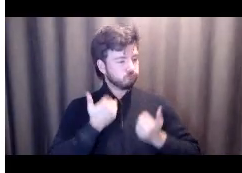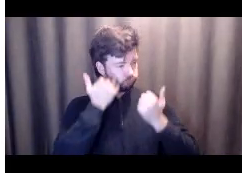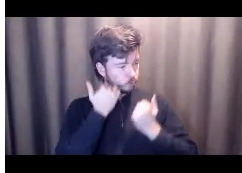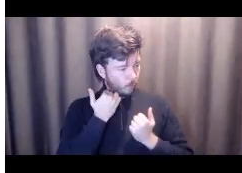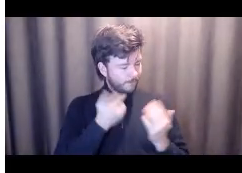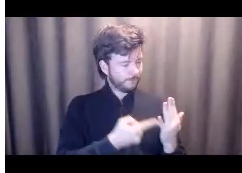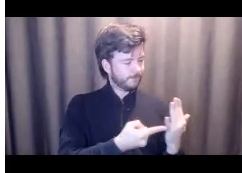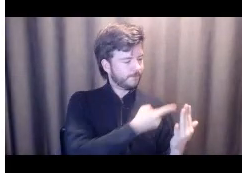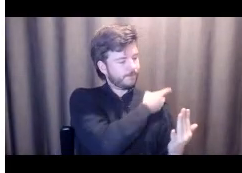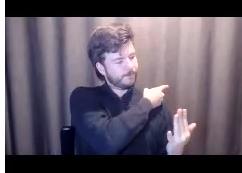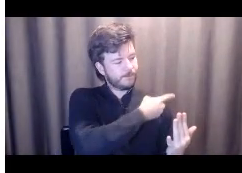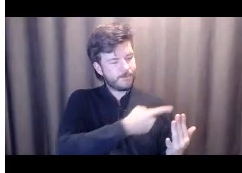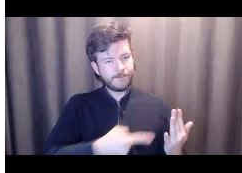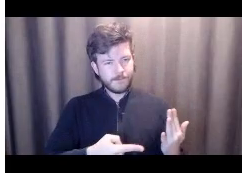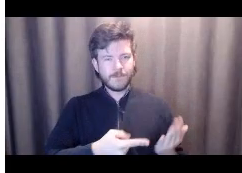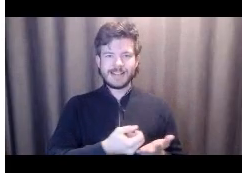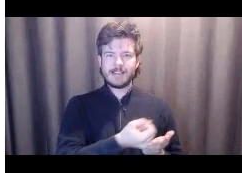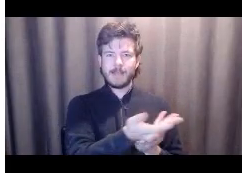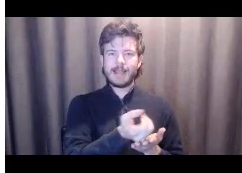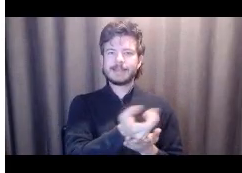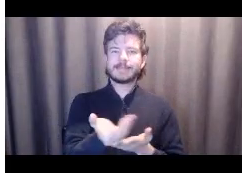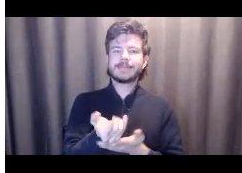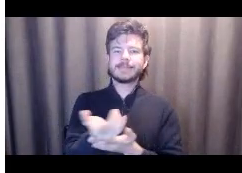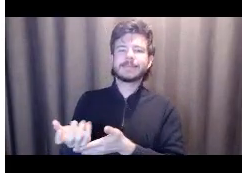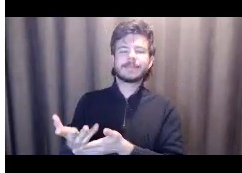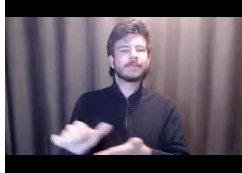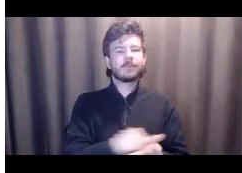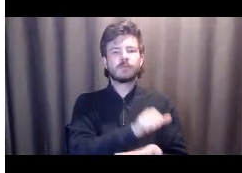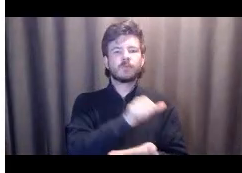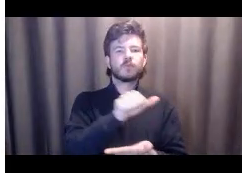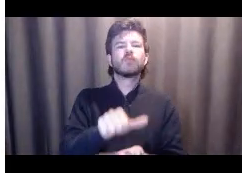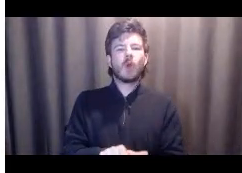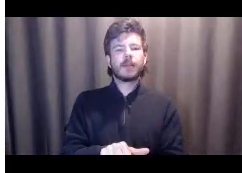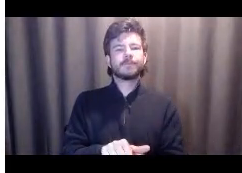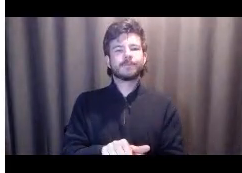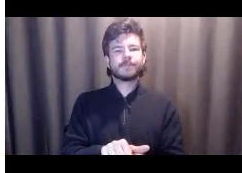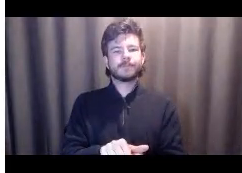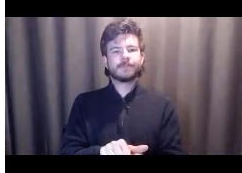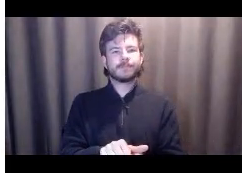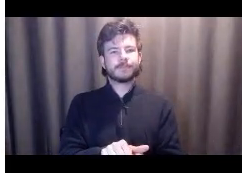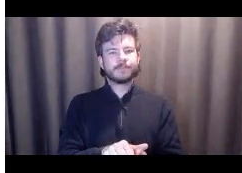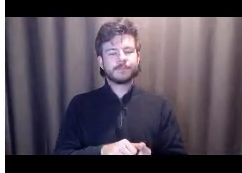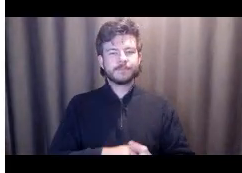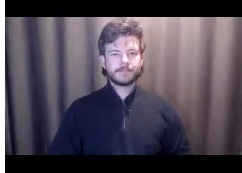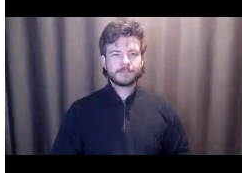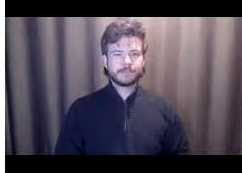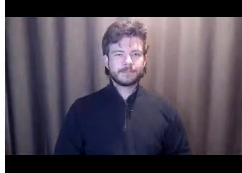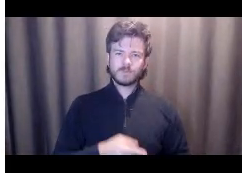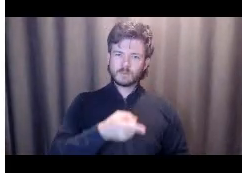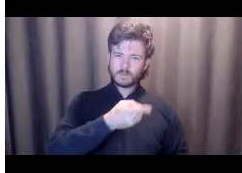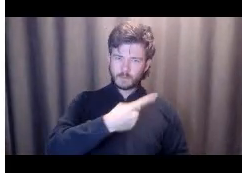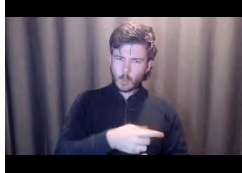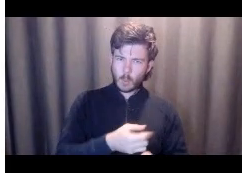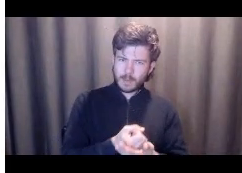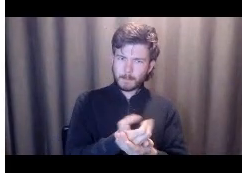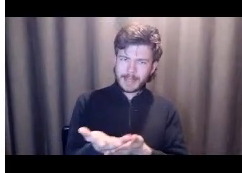they've spent their funding on NDIS supports and in line with their NDIS plan.